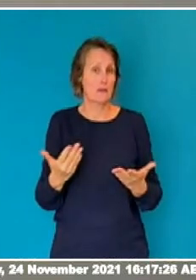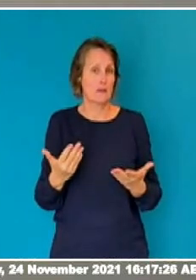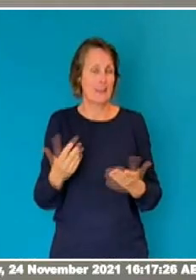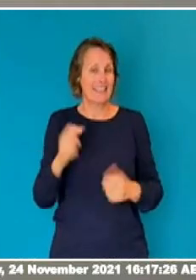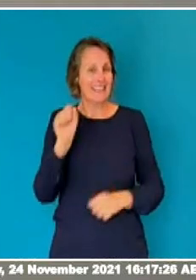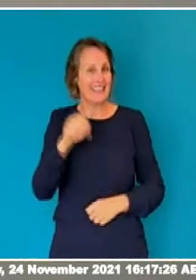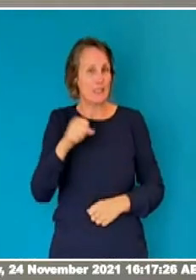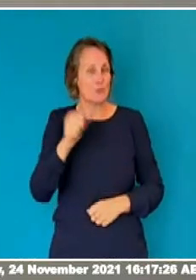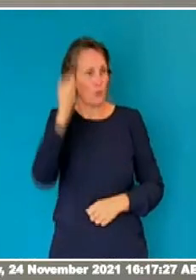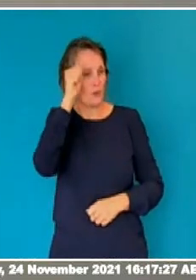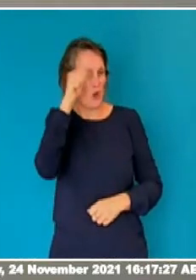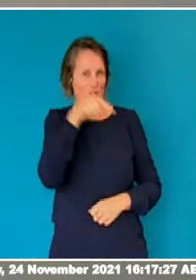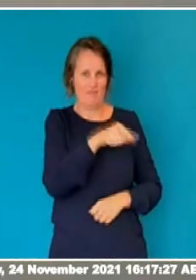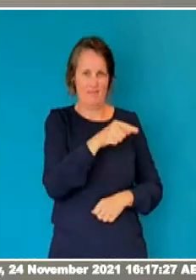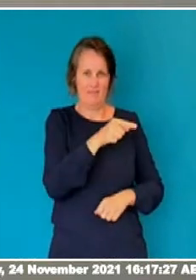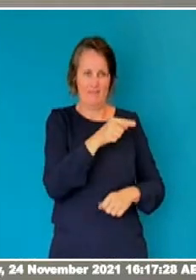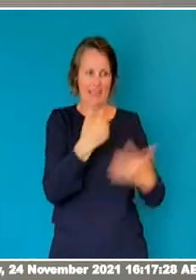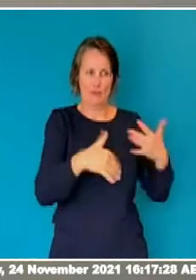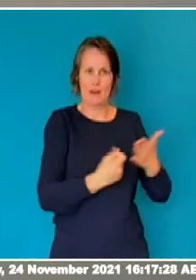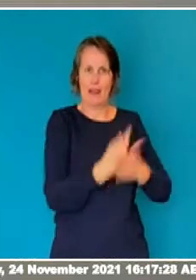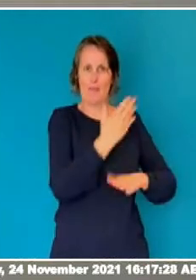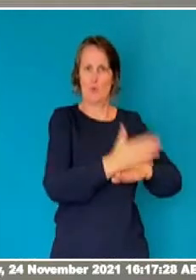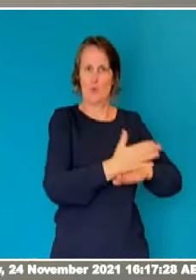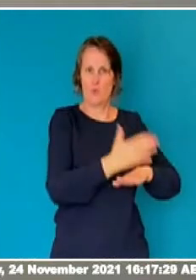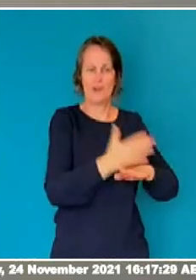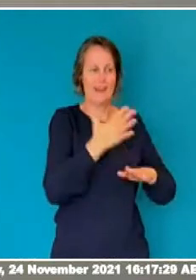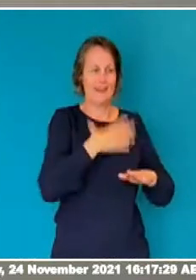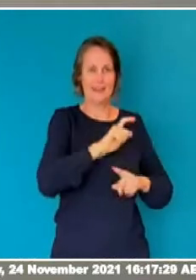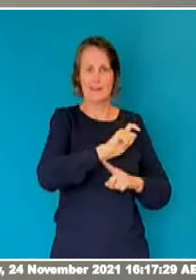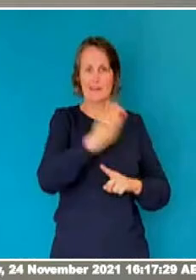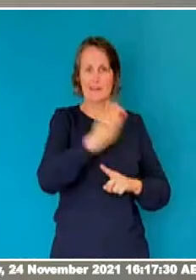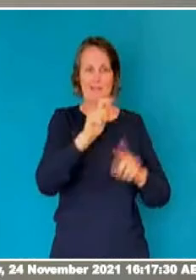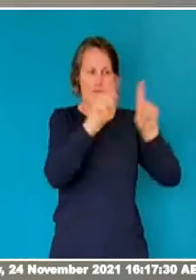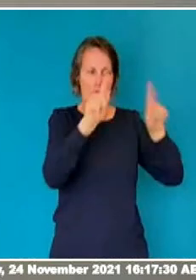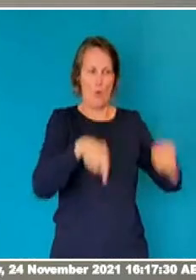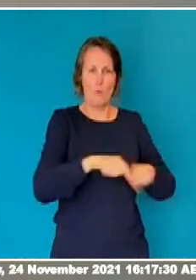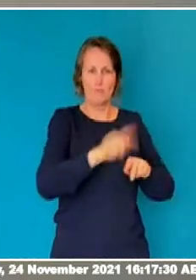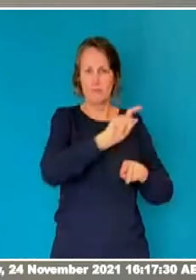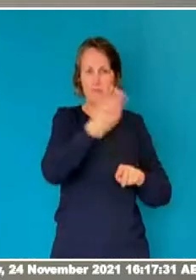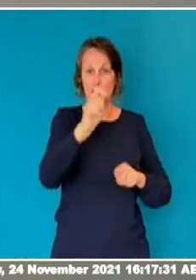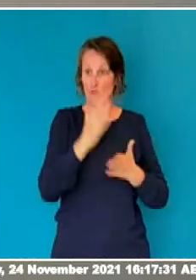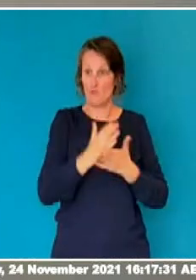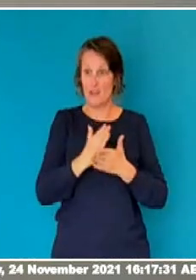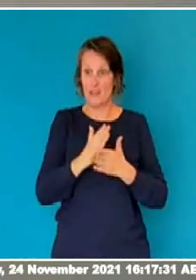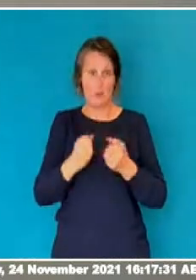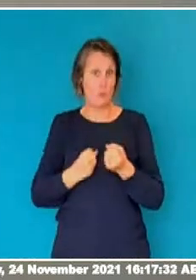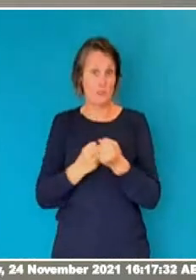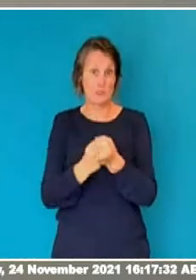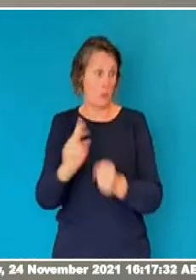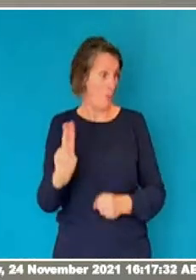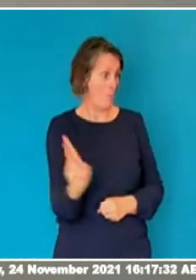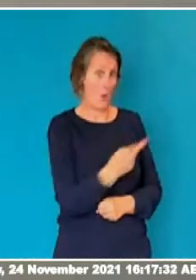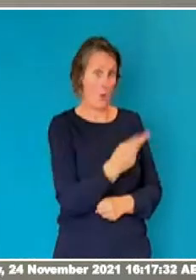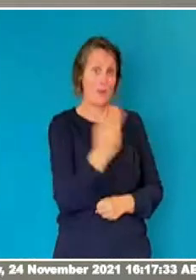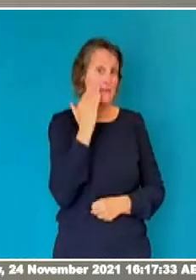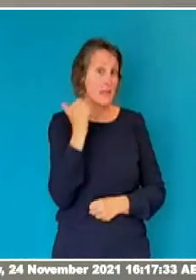for workers compensation claims, the practical application is the same for work and non work-related injuries.